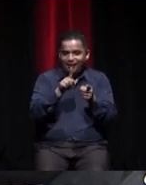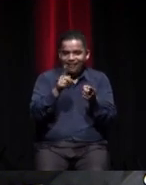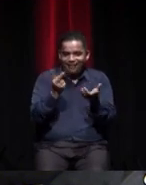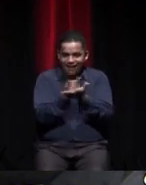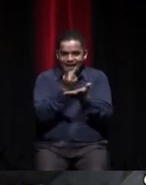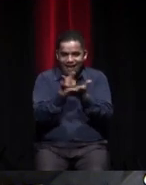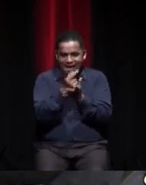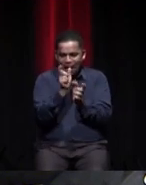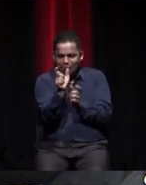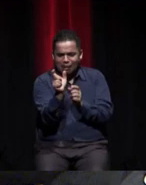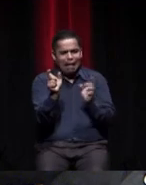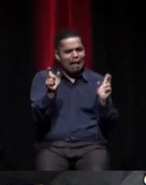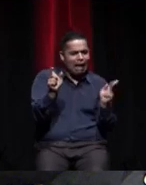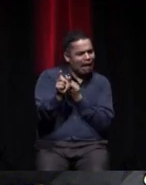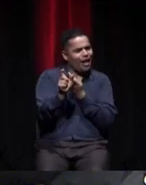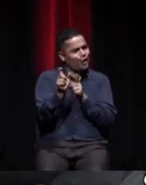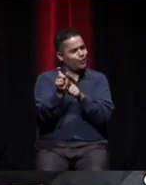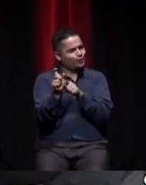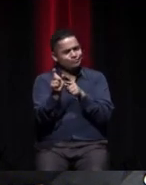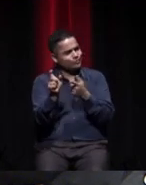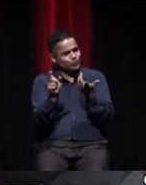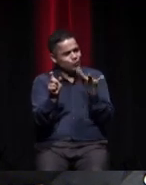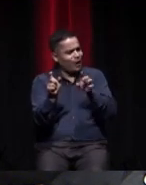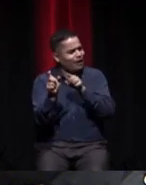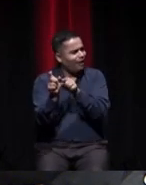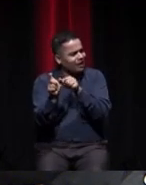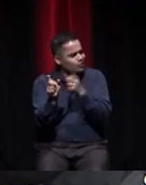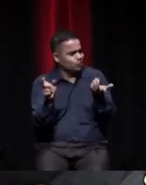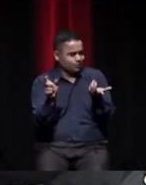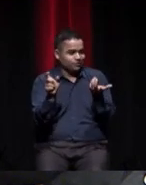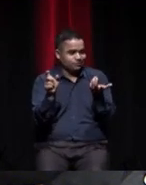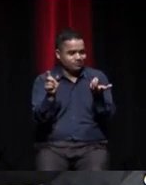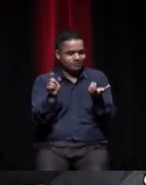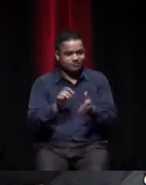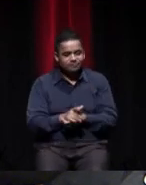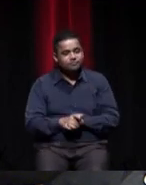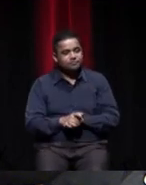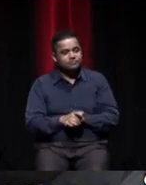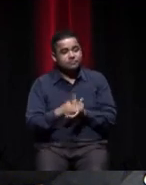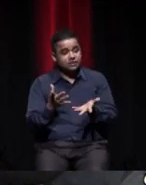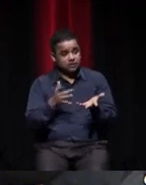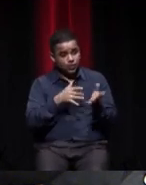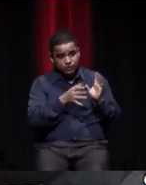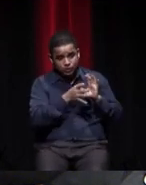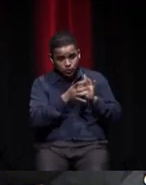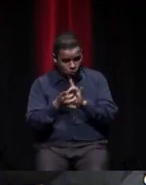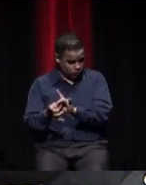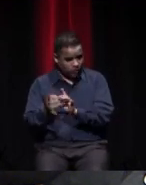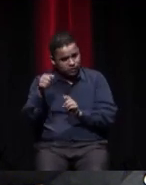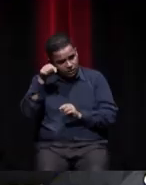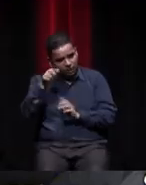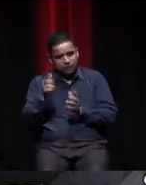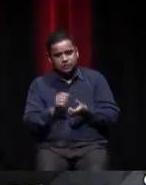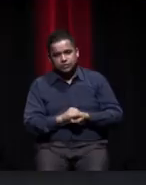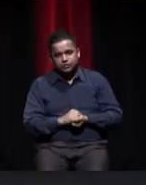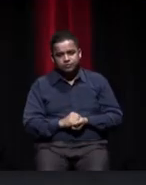writing things we didn't want it to have written. In this context, I couldn't